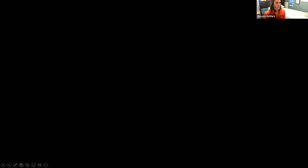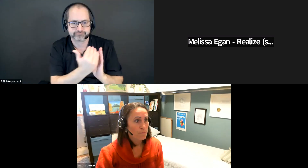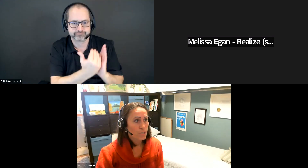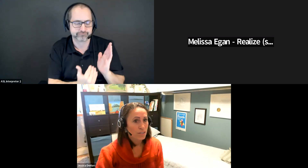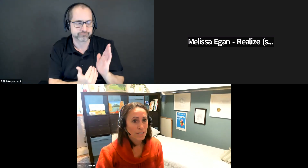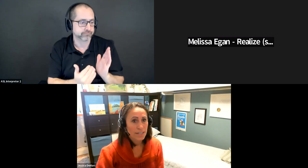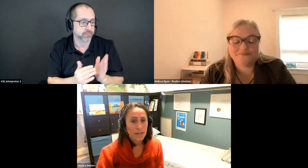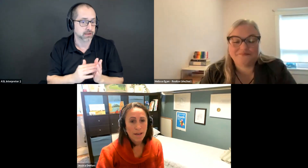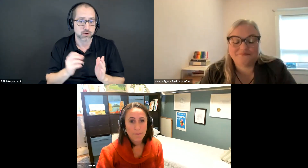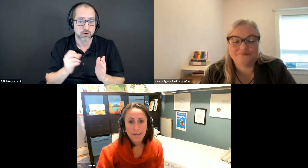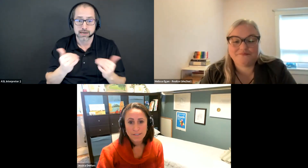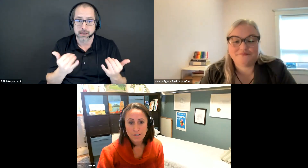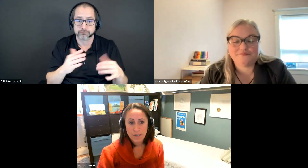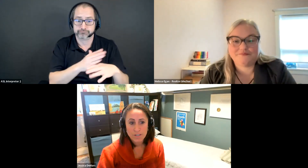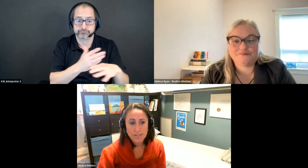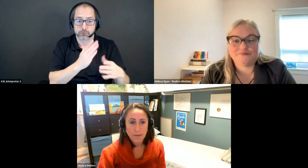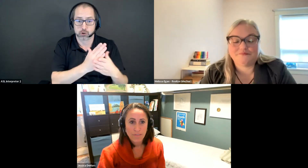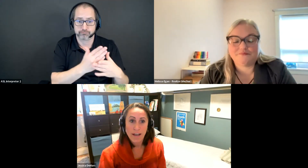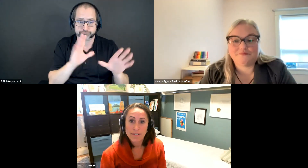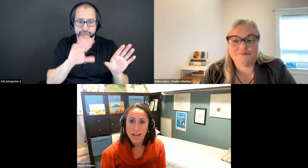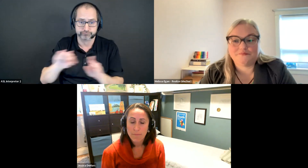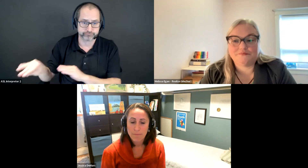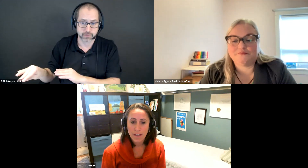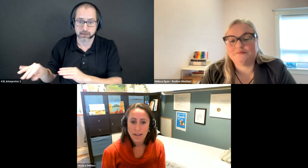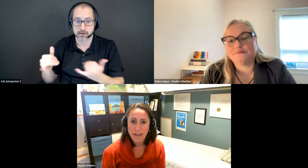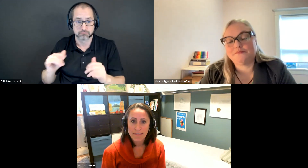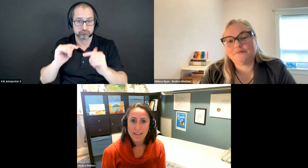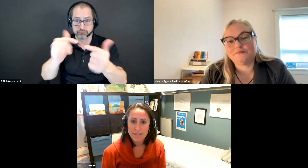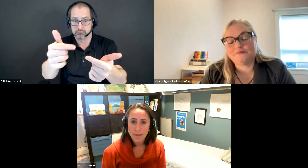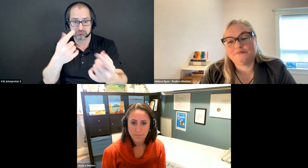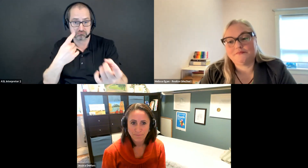stop sharing, I'm happy to answer questions about that at the end as well.